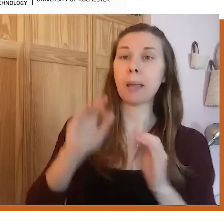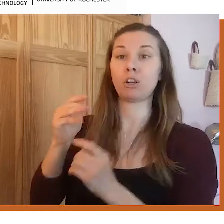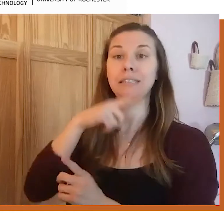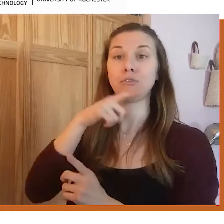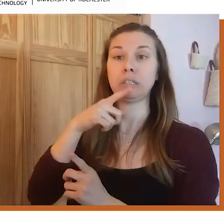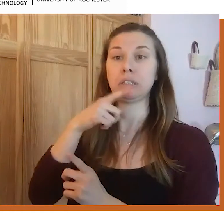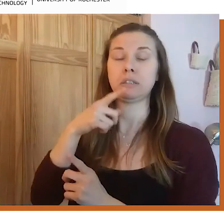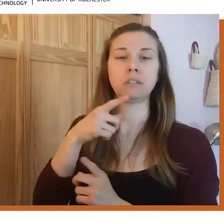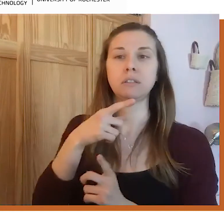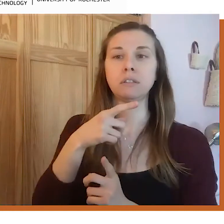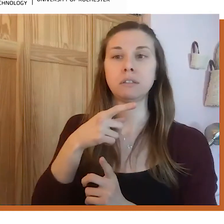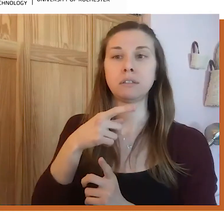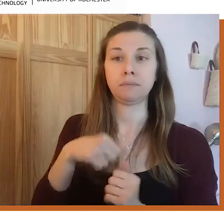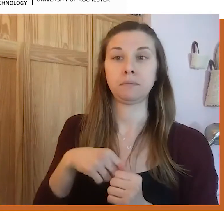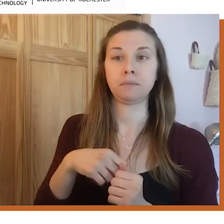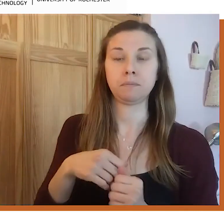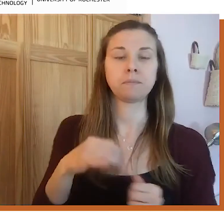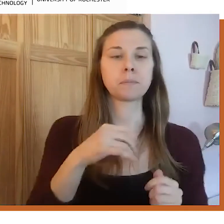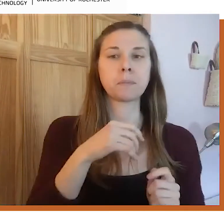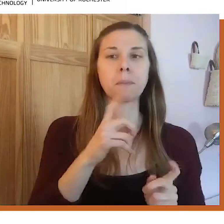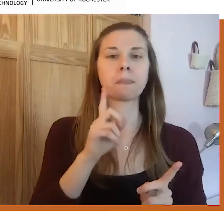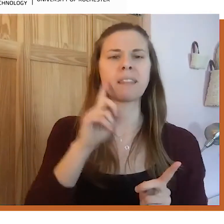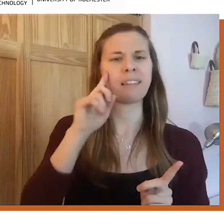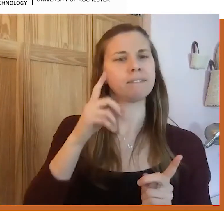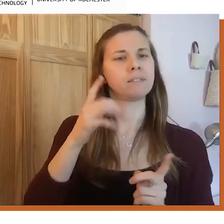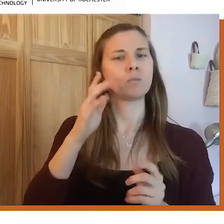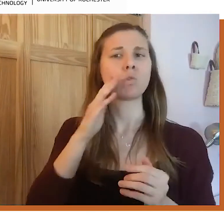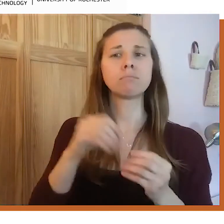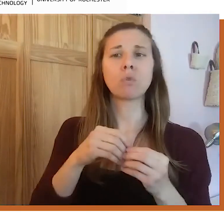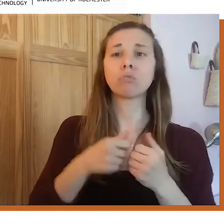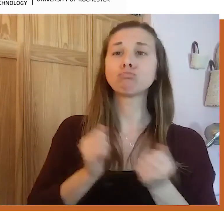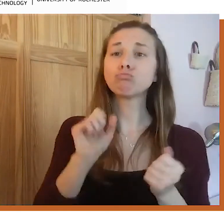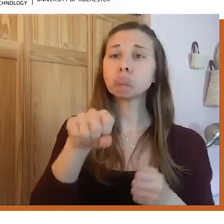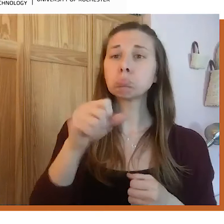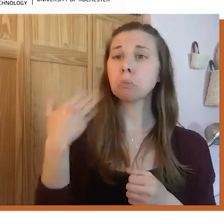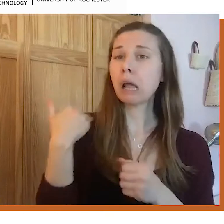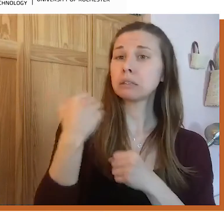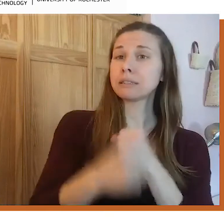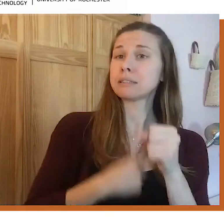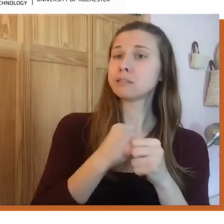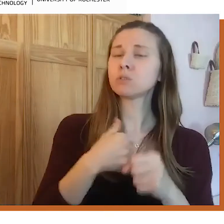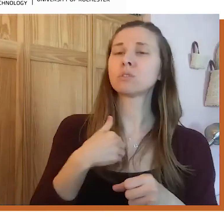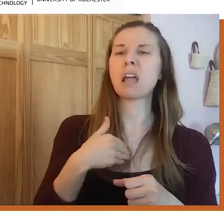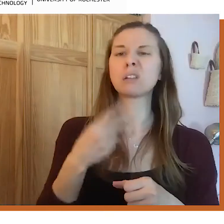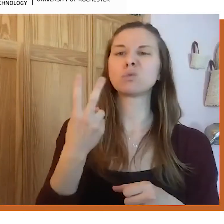so comparing Deaf women to hearing women, Deaf women are somewhat more open--